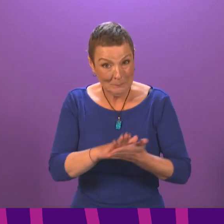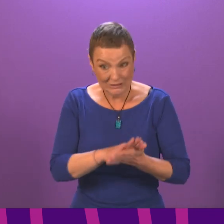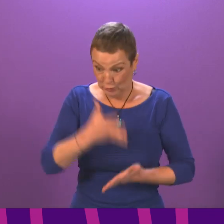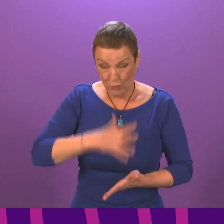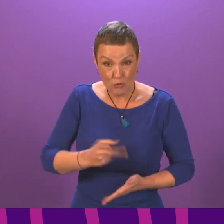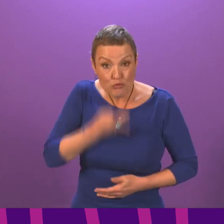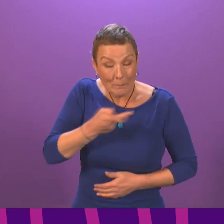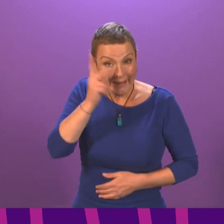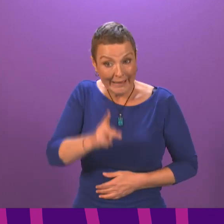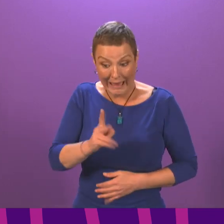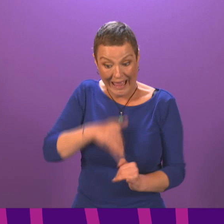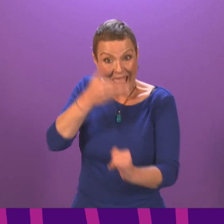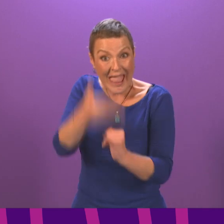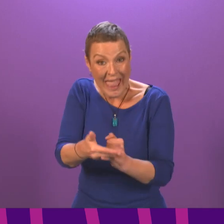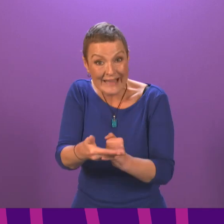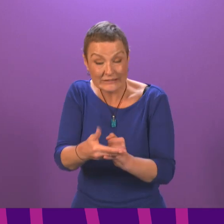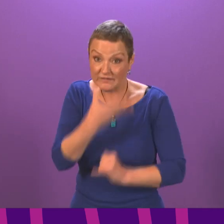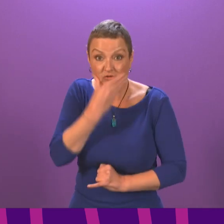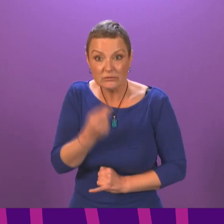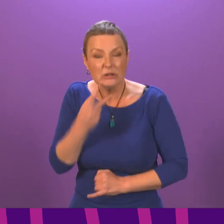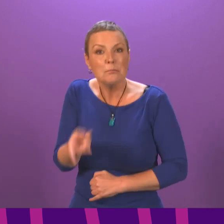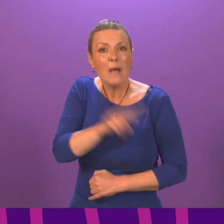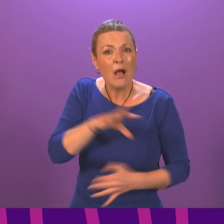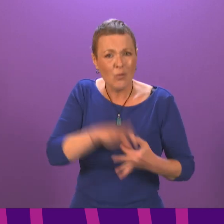in the system that is in place for student testing? Will she urgently investigate the